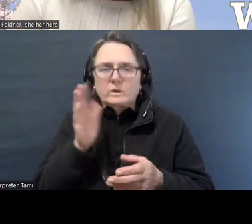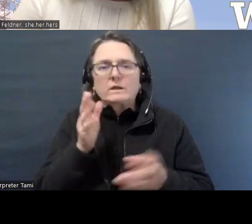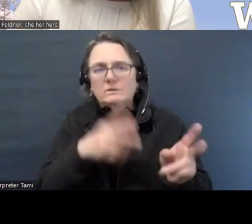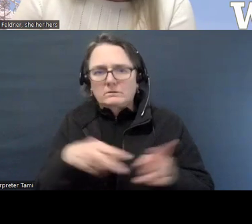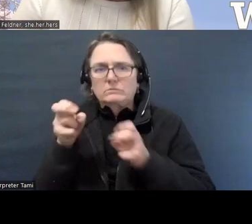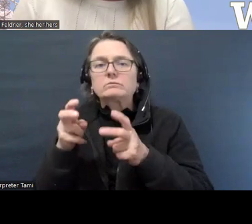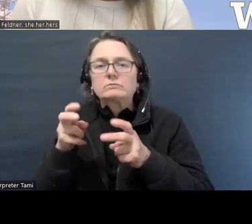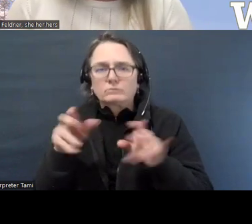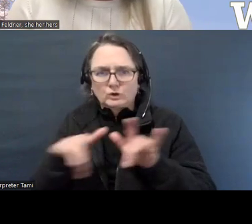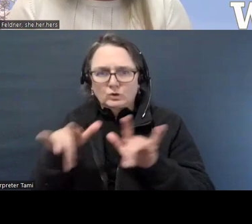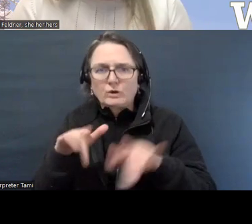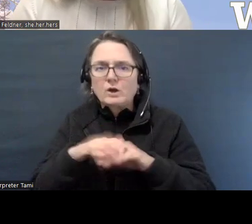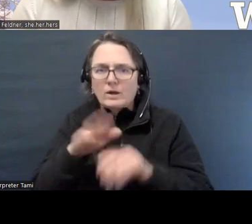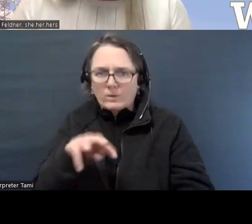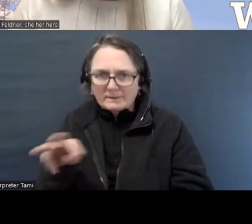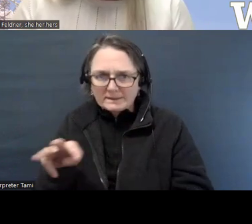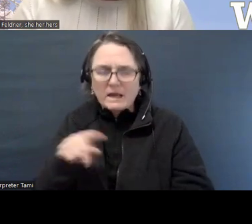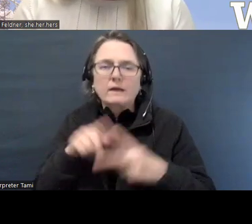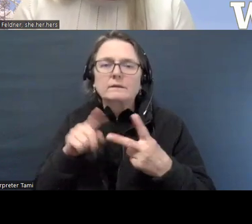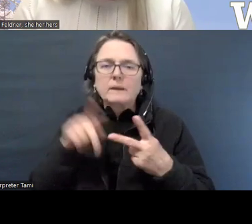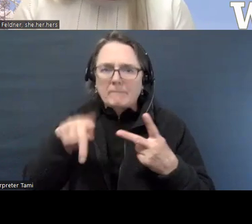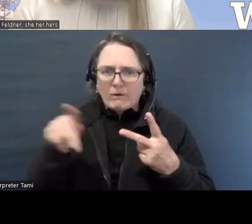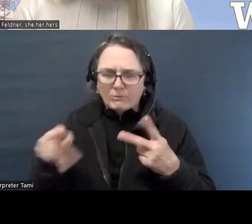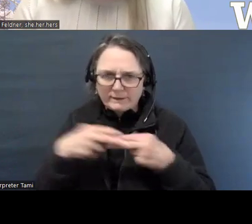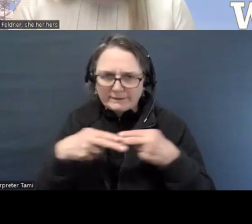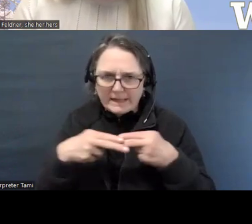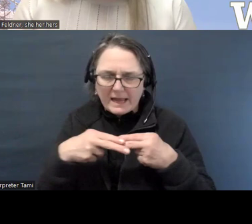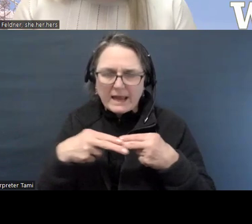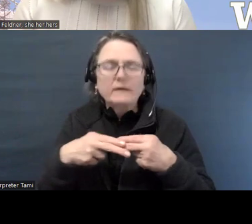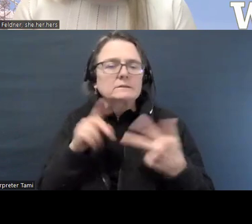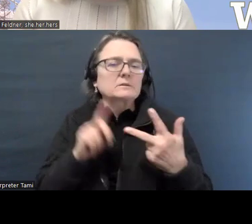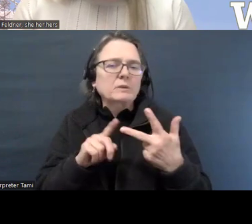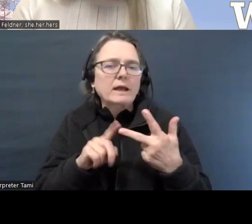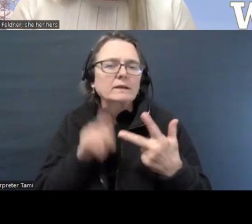You'll have the PowerPoint slides, and I'll work to get a couple of additional resources up there.